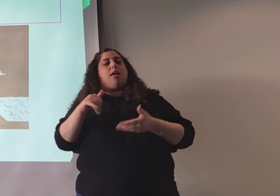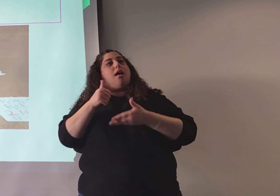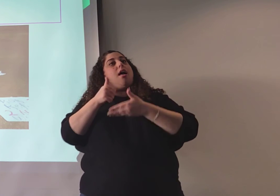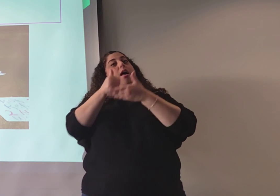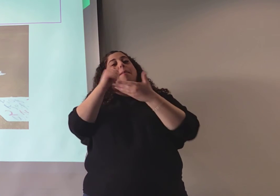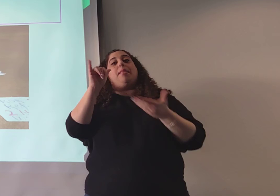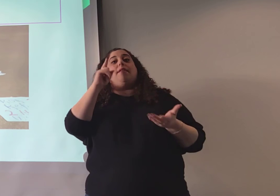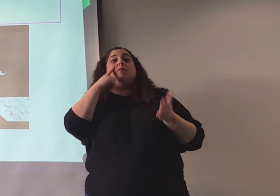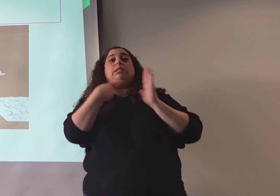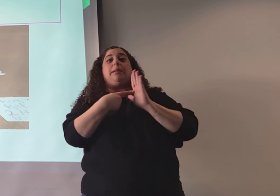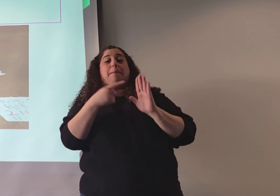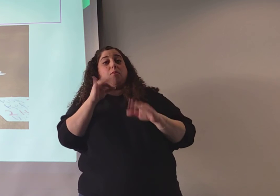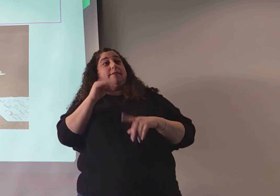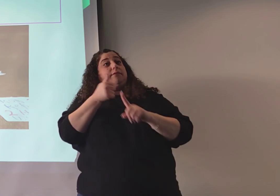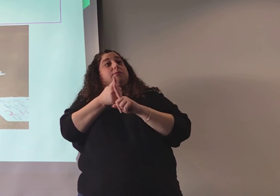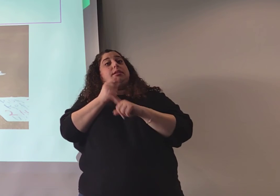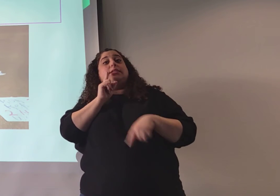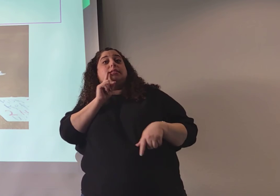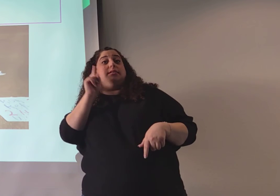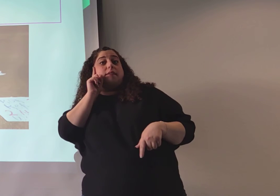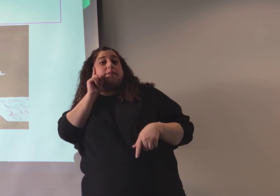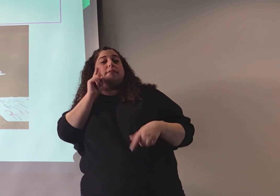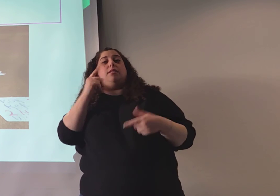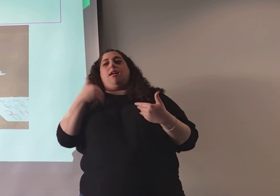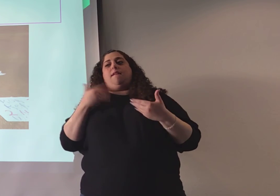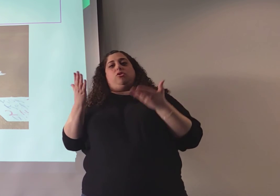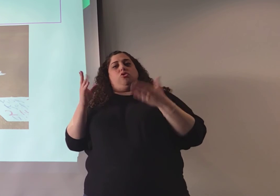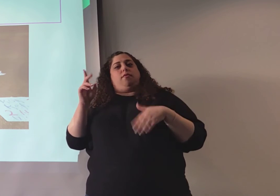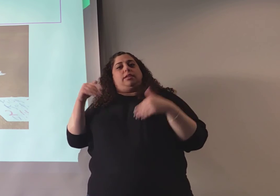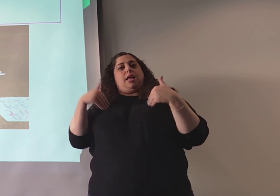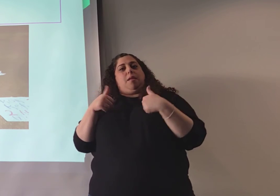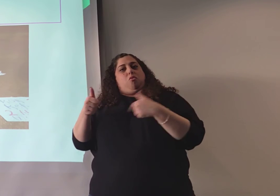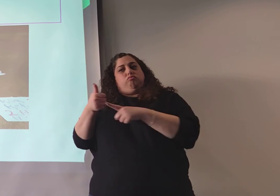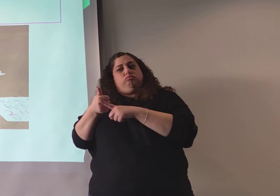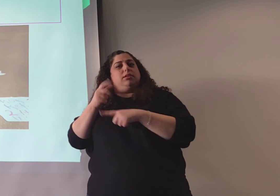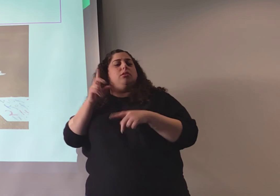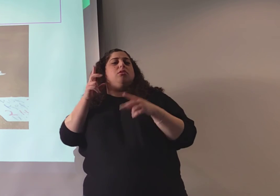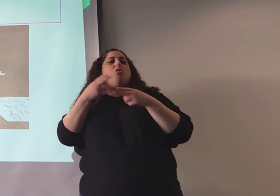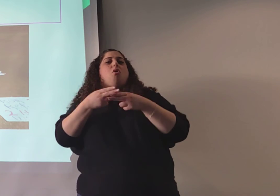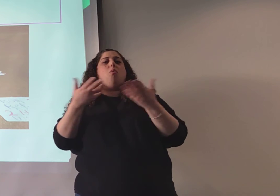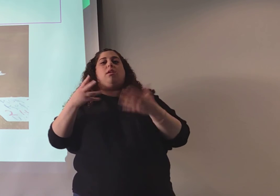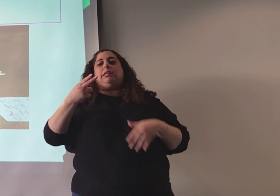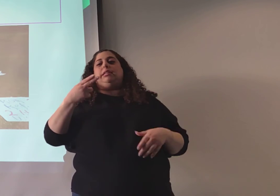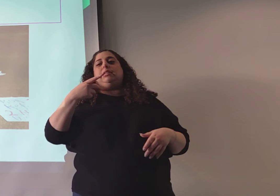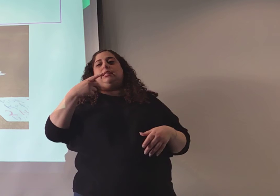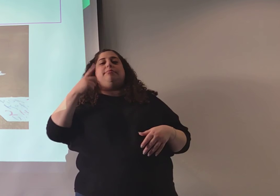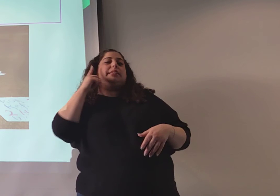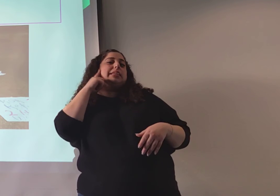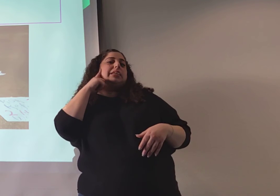That's called a reasonable accommodation and a landlord is obligated to grant it if it's